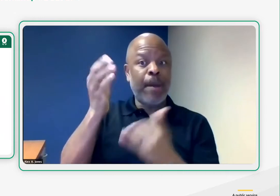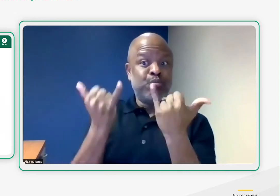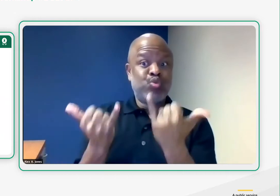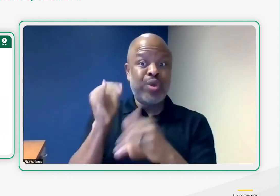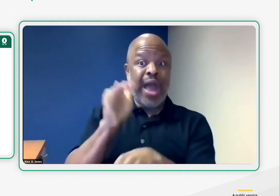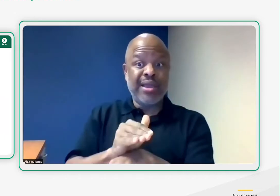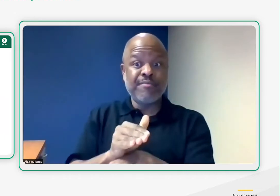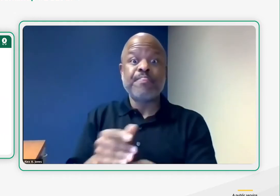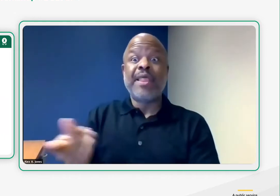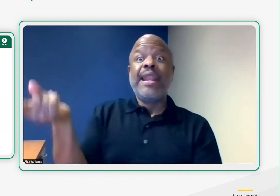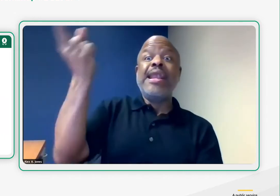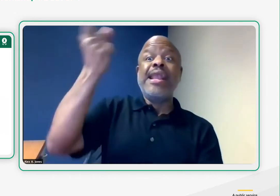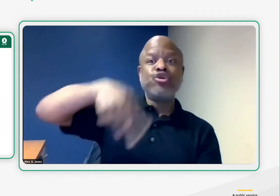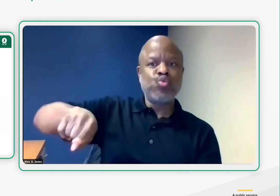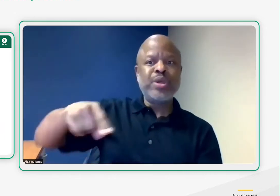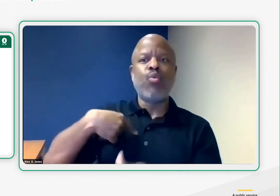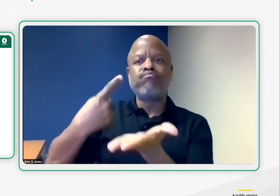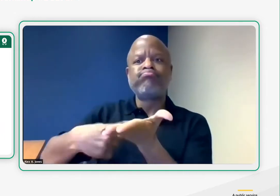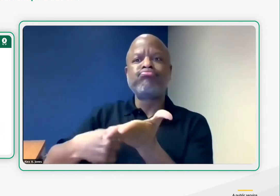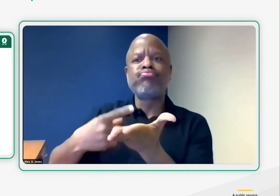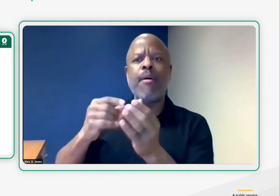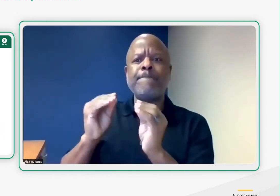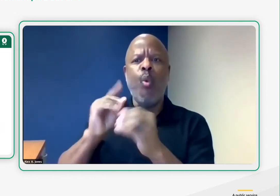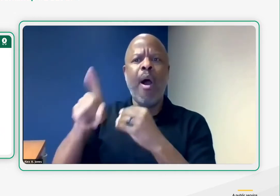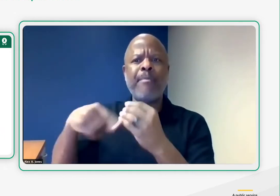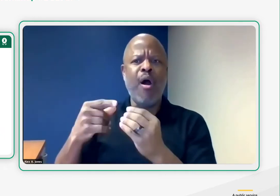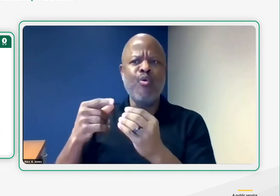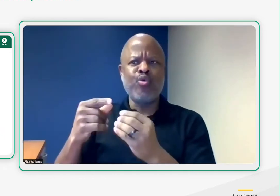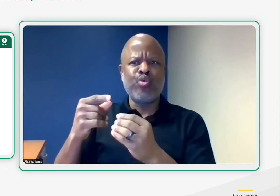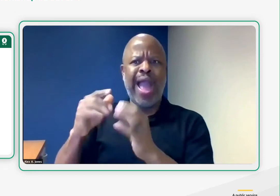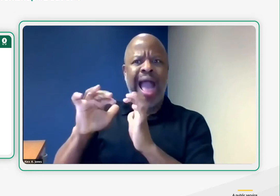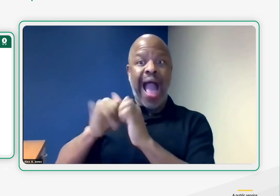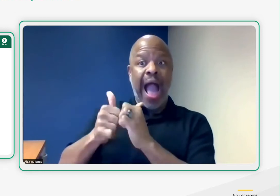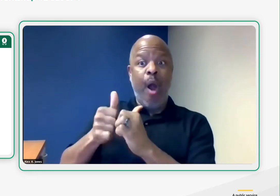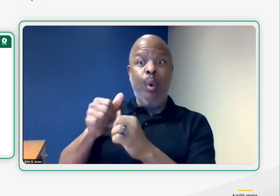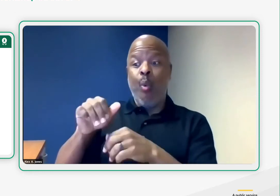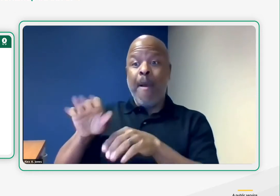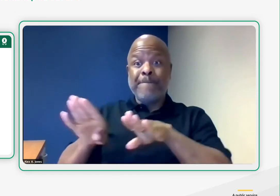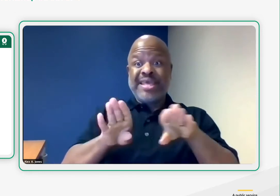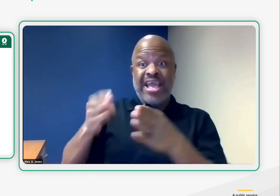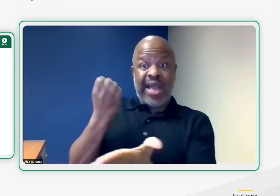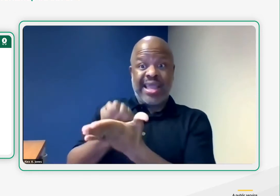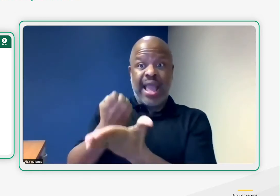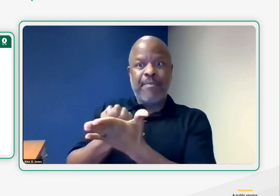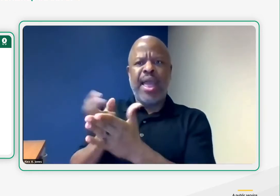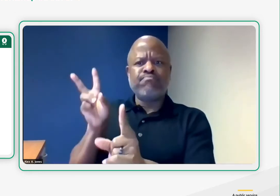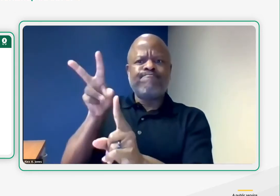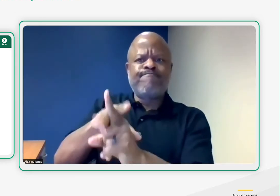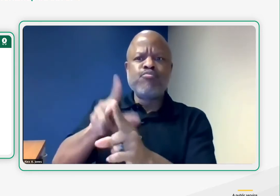That's the topic for tonight. Now, next week, we will be diving deeper into how behavioral economics is applied to our